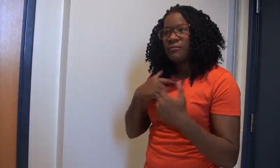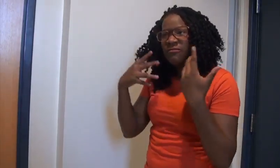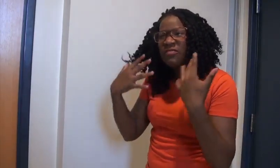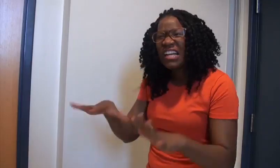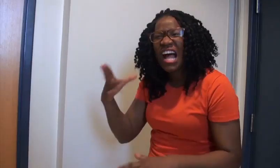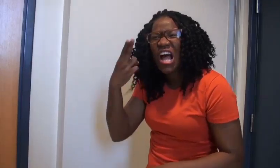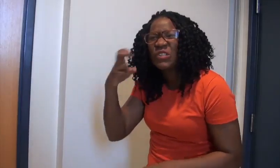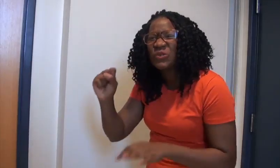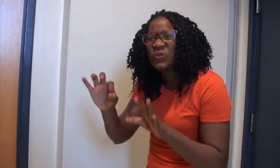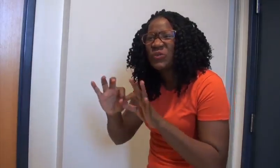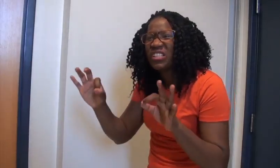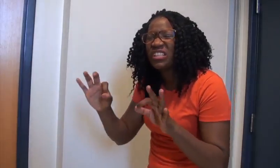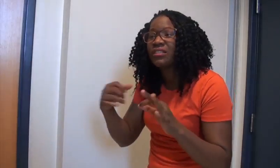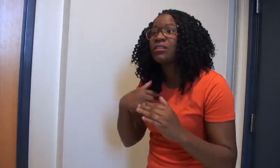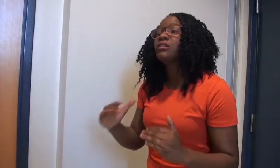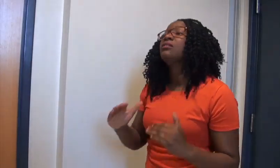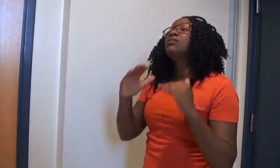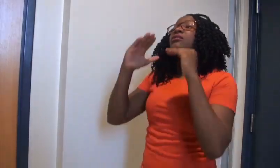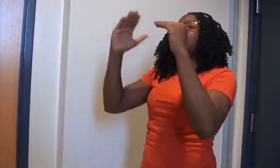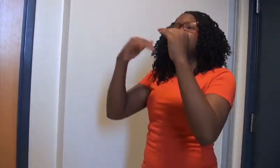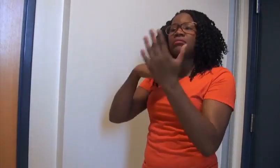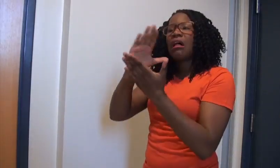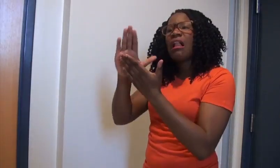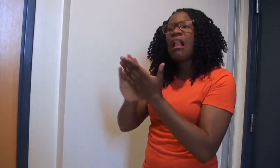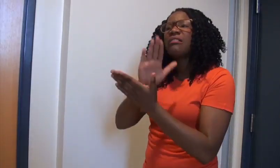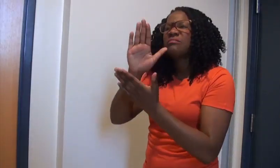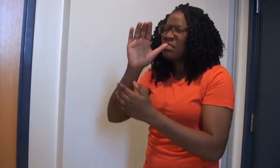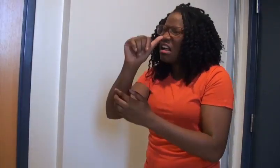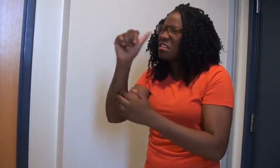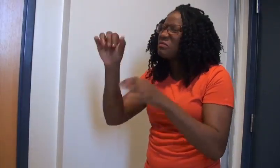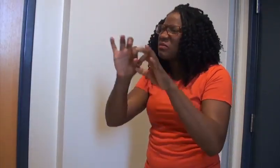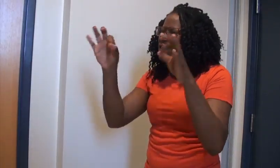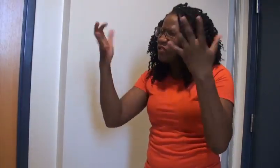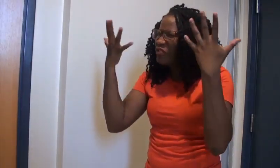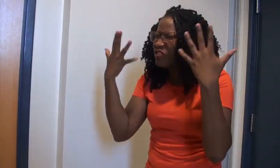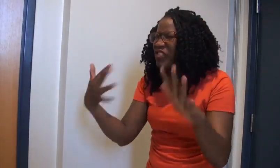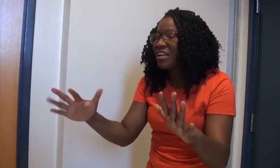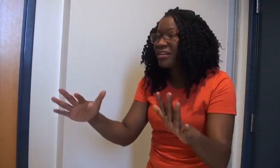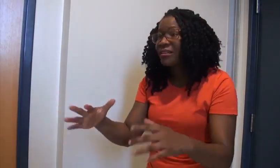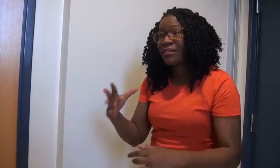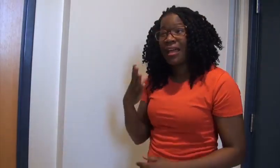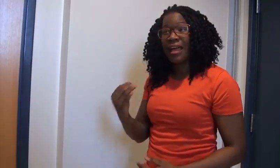I graduated from my school, got my AA degree,